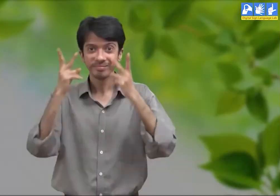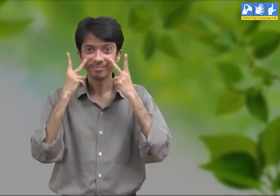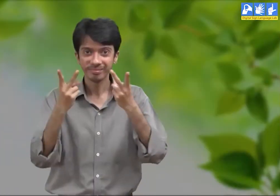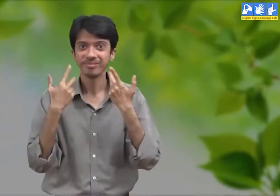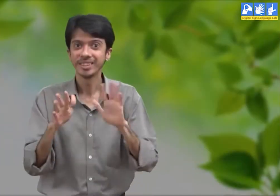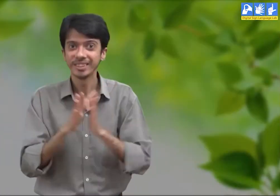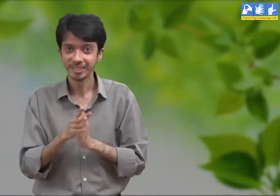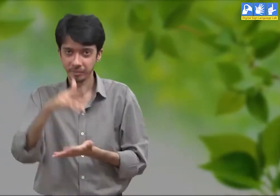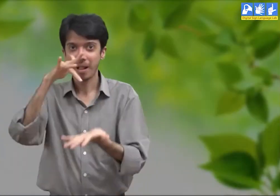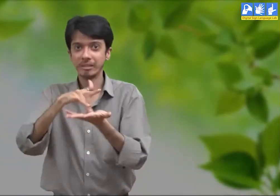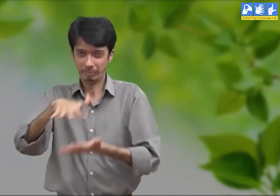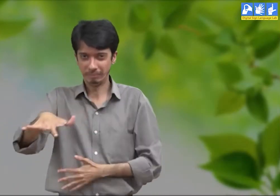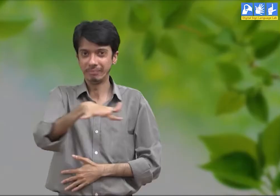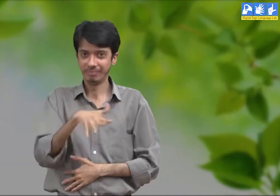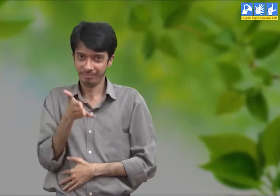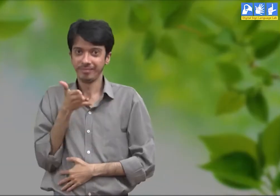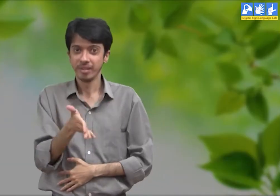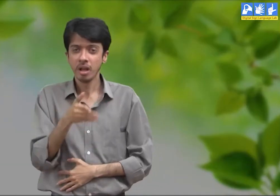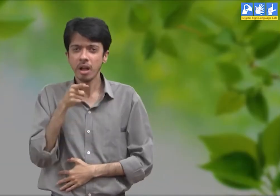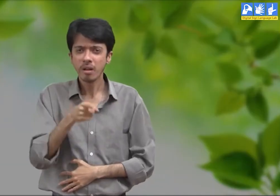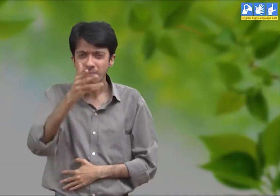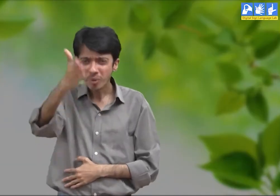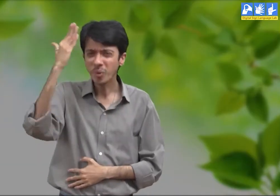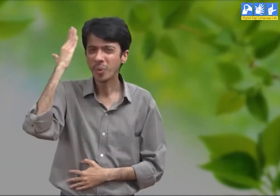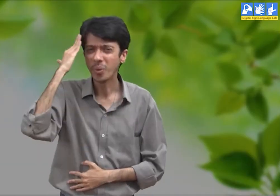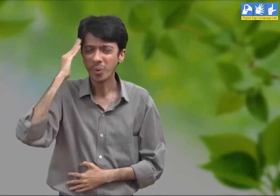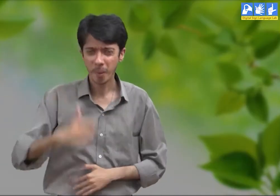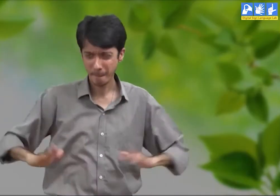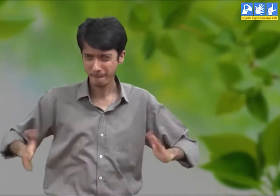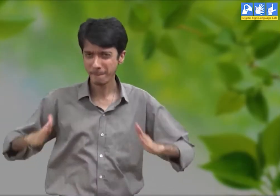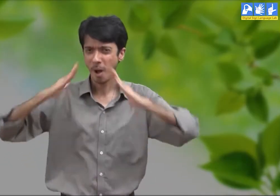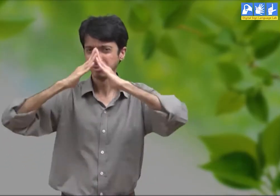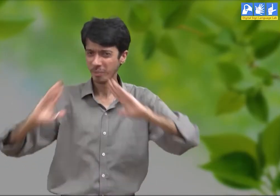Did you see that? This movement was took place in this district.